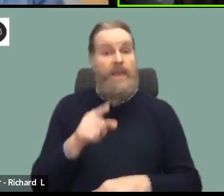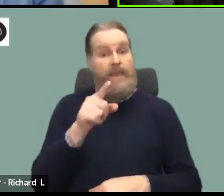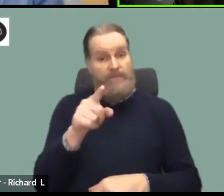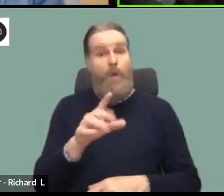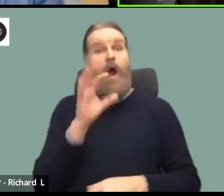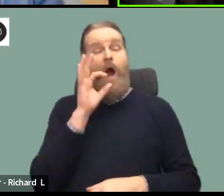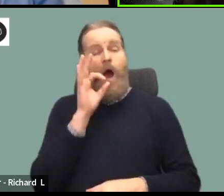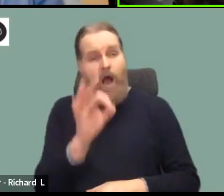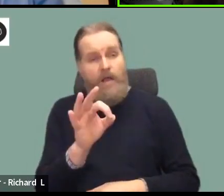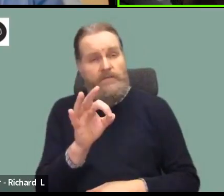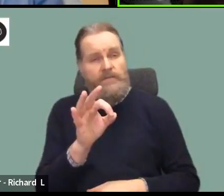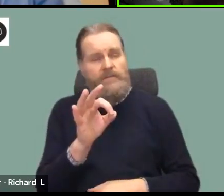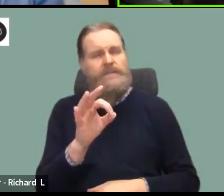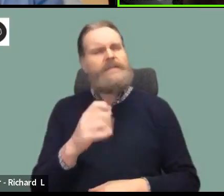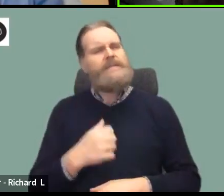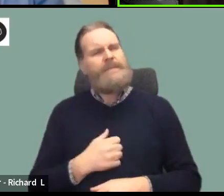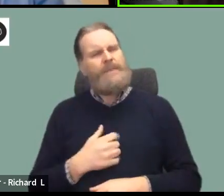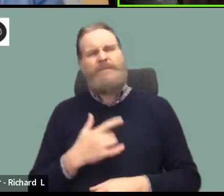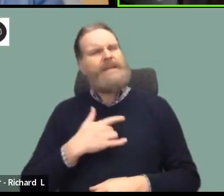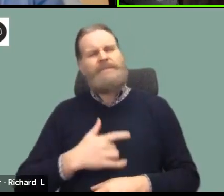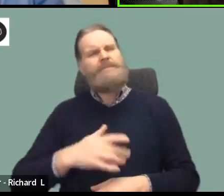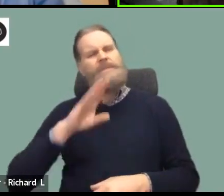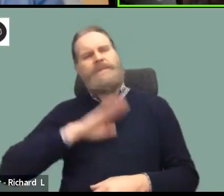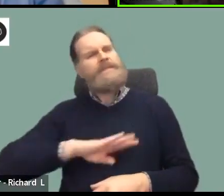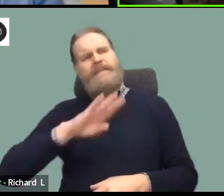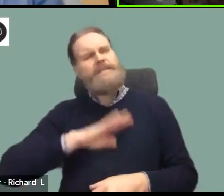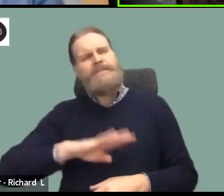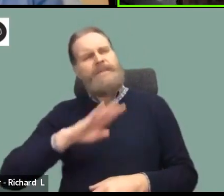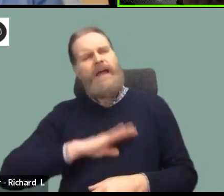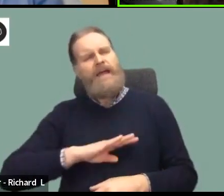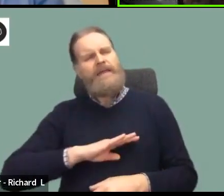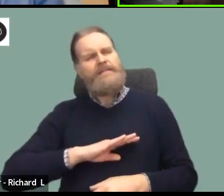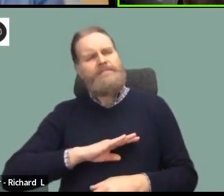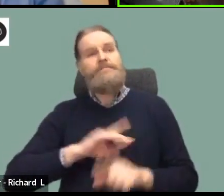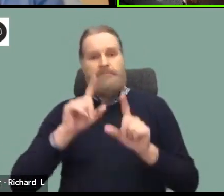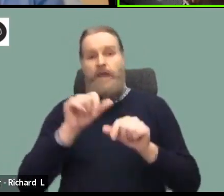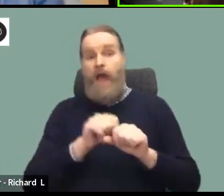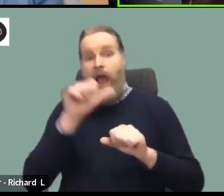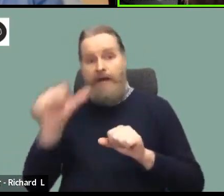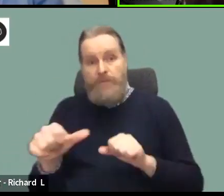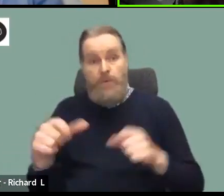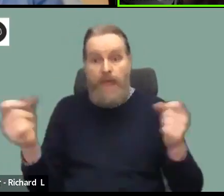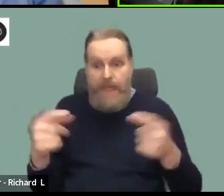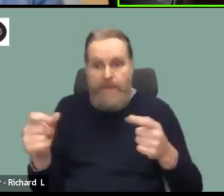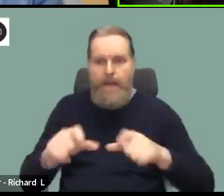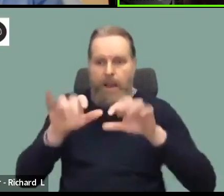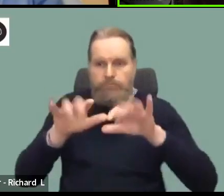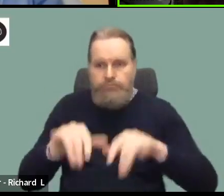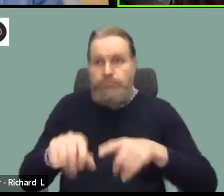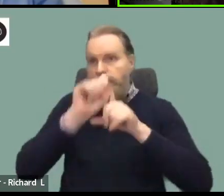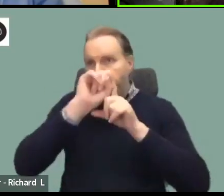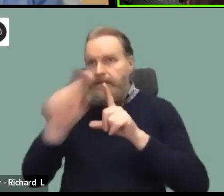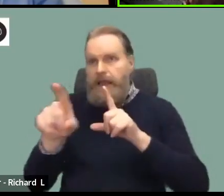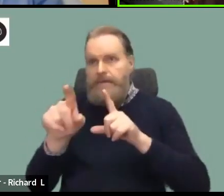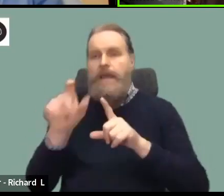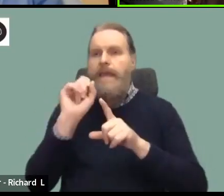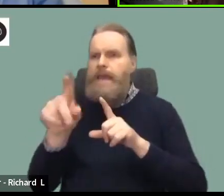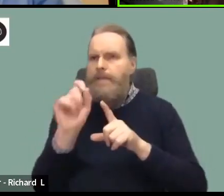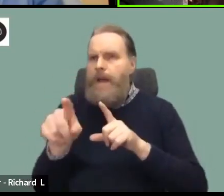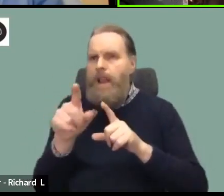feel that your question or comment just hasn't been addressed. d, there will be manager says d, there will be my address is provided that you can fill er those things to make sure that everybody gets an answer